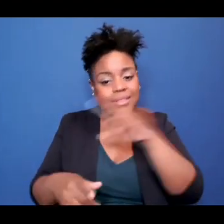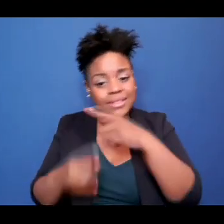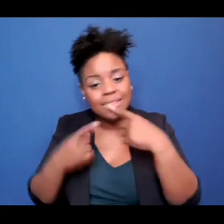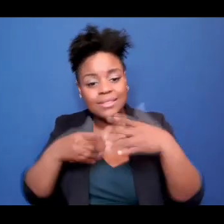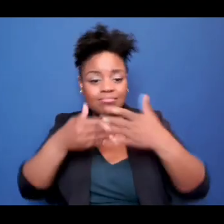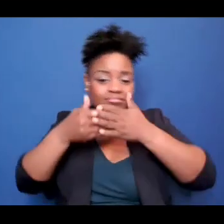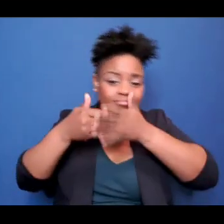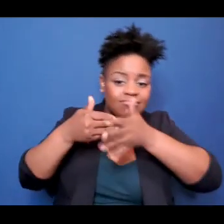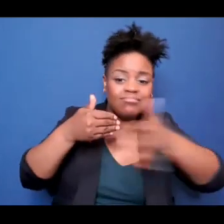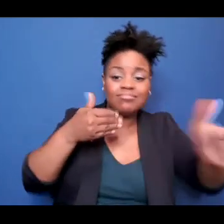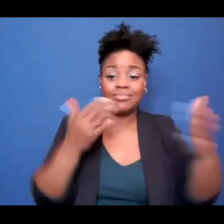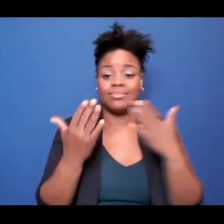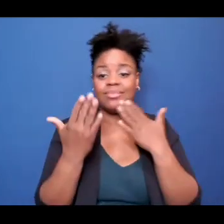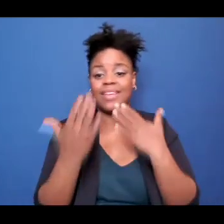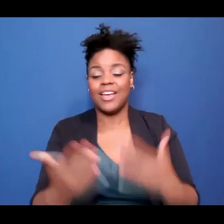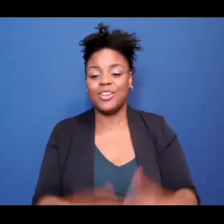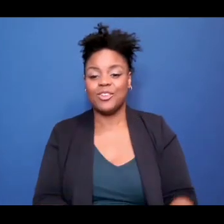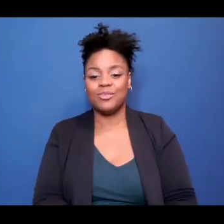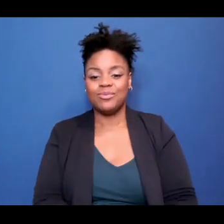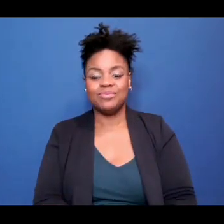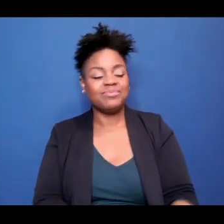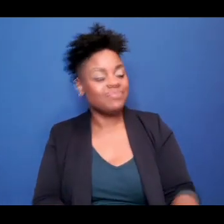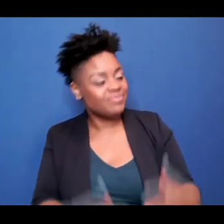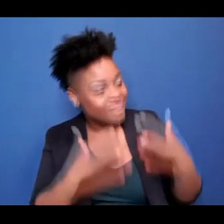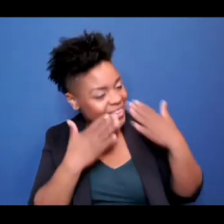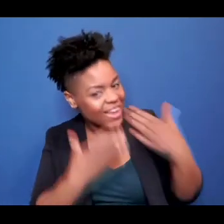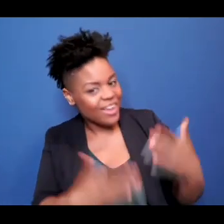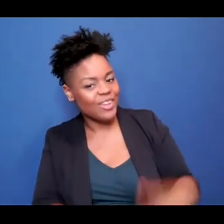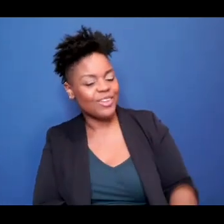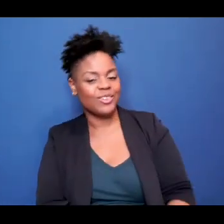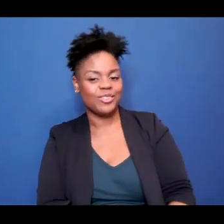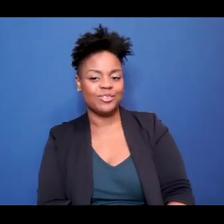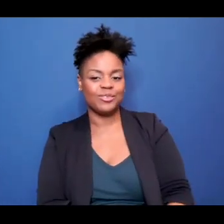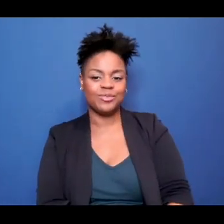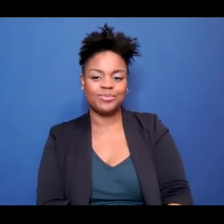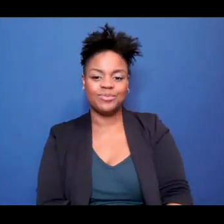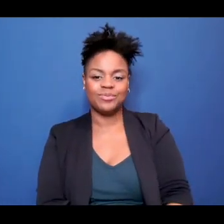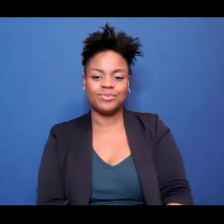AND I WESH YOU MUCH SUCCESS IN THE NEXT STEPS IN YOUR RESEARCH. THANK YOU.